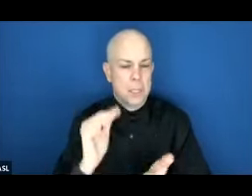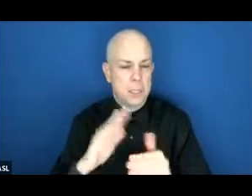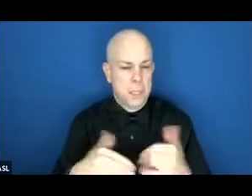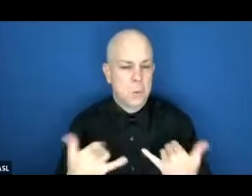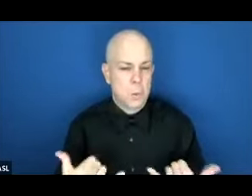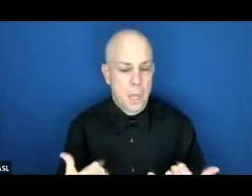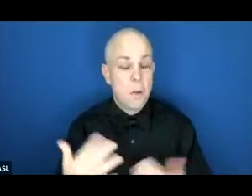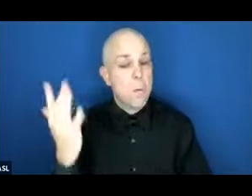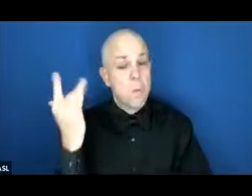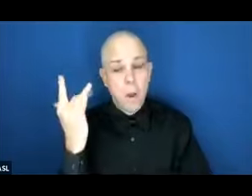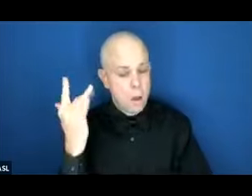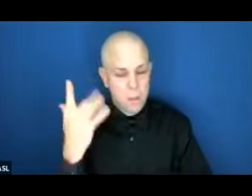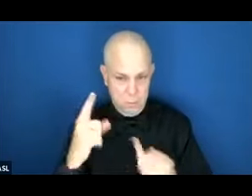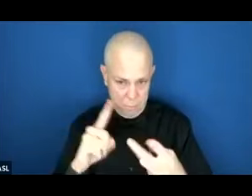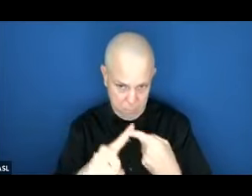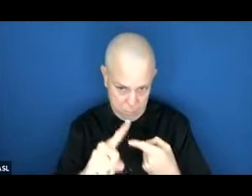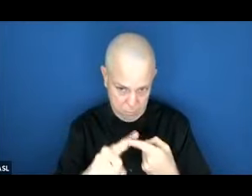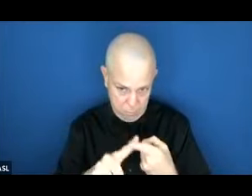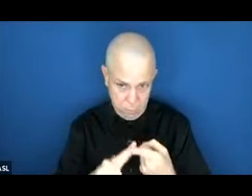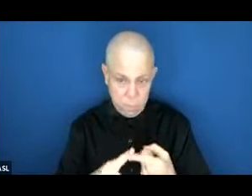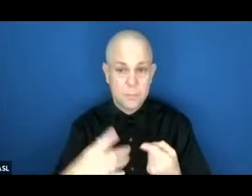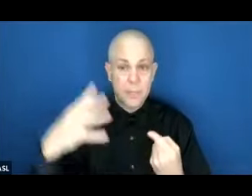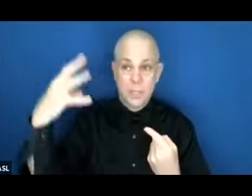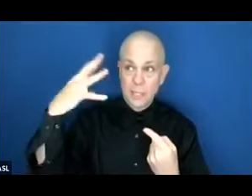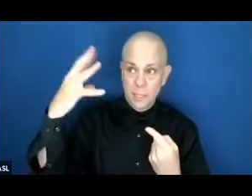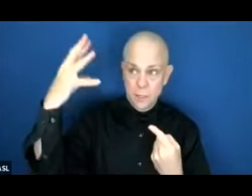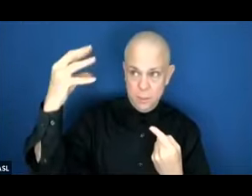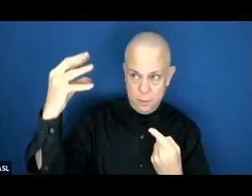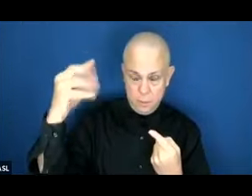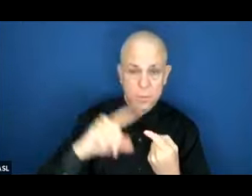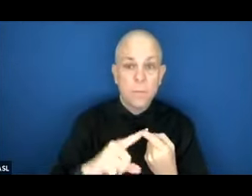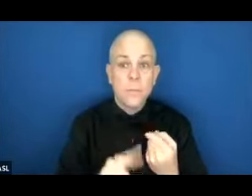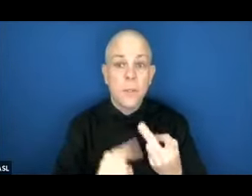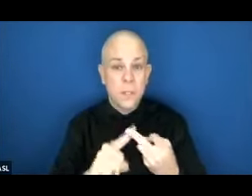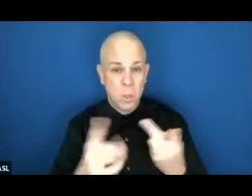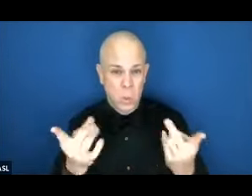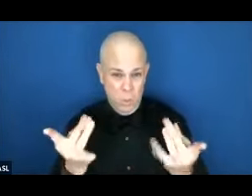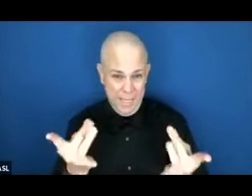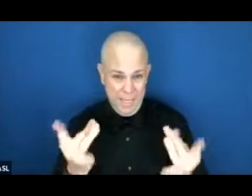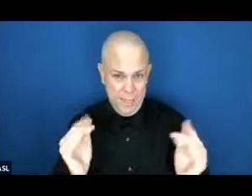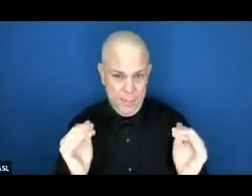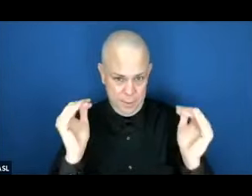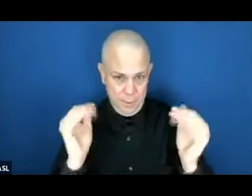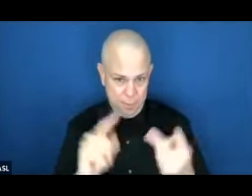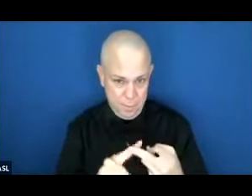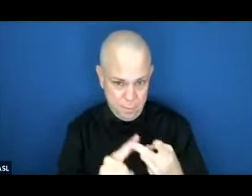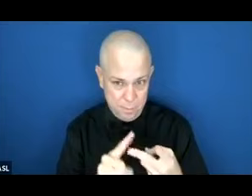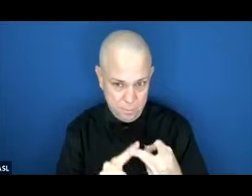we have to have those two lined up so in the afternoon we'll see that slight increase now as we go back into tomorrow night